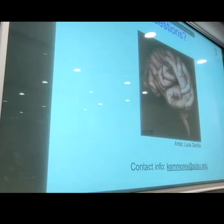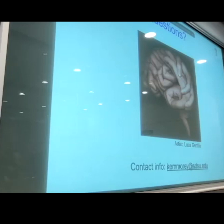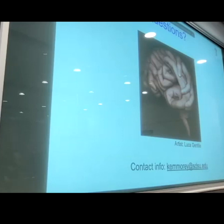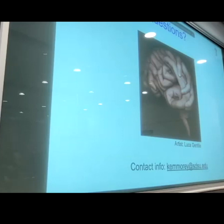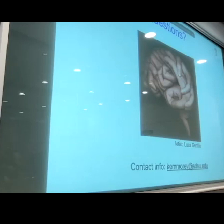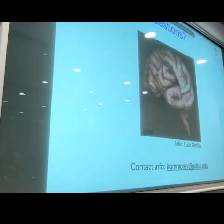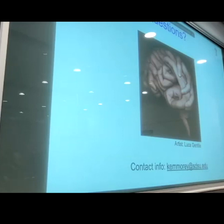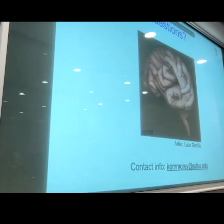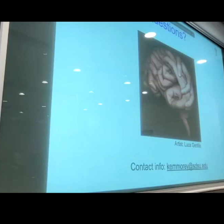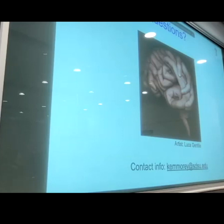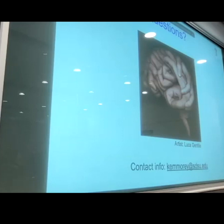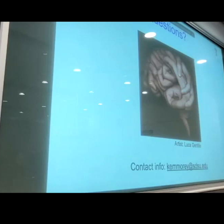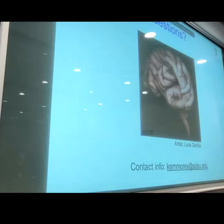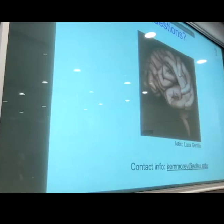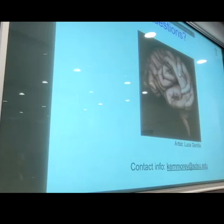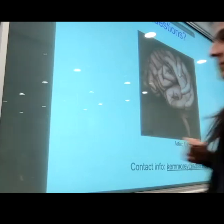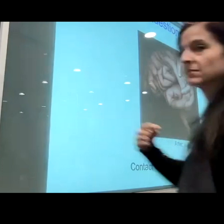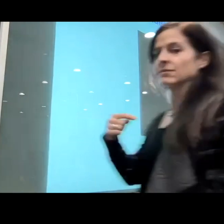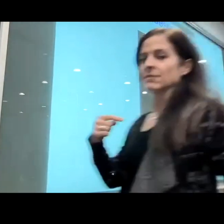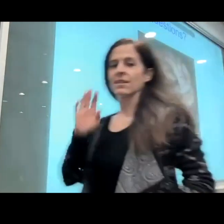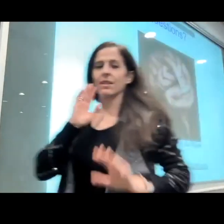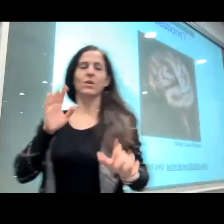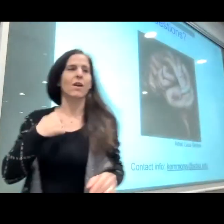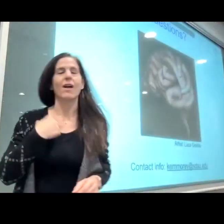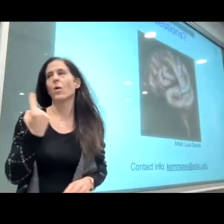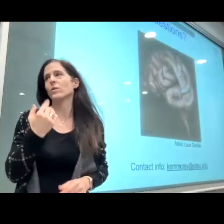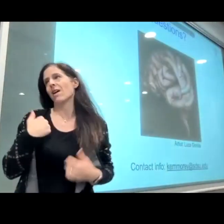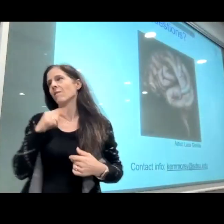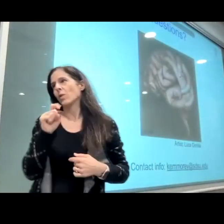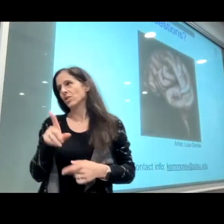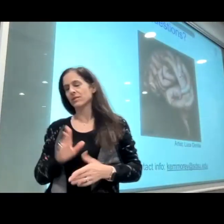I think, taking a step back, thinking about our first study.